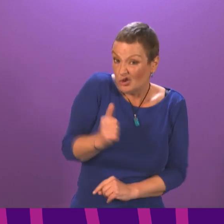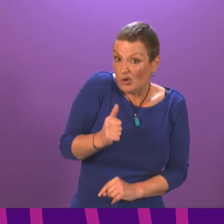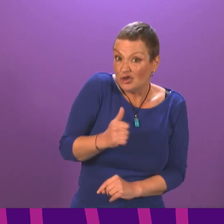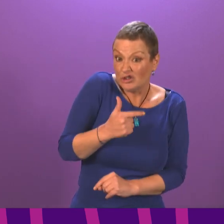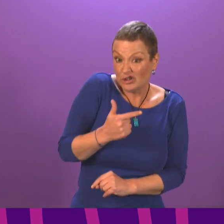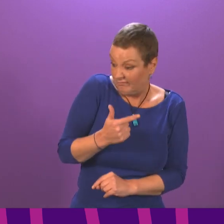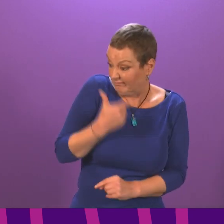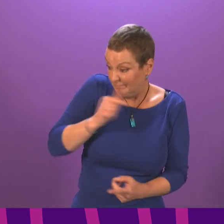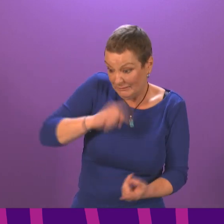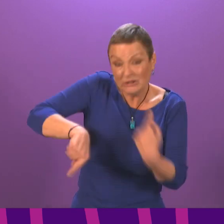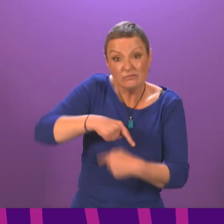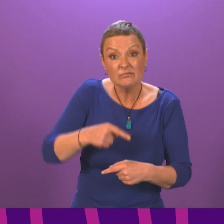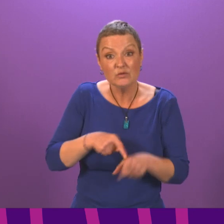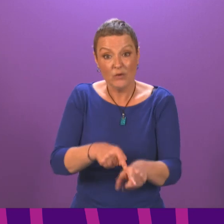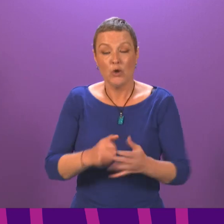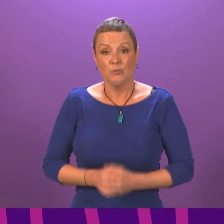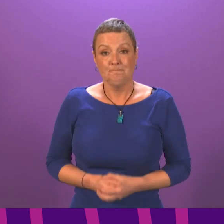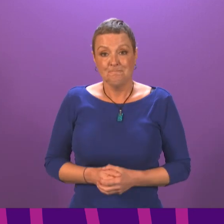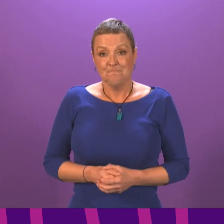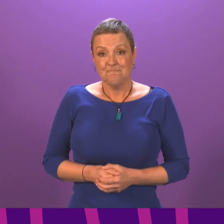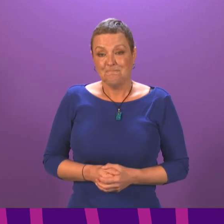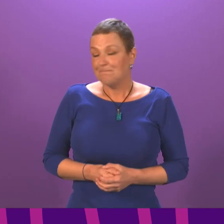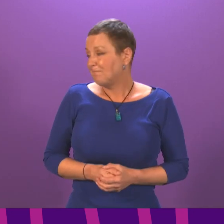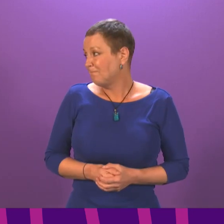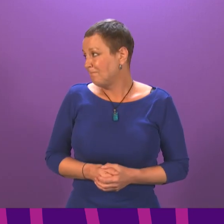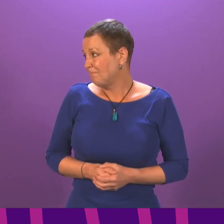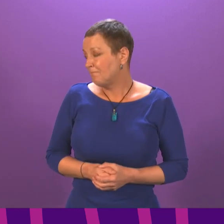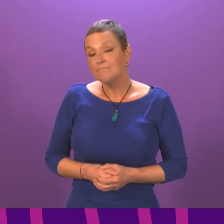The First Minister (Nicola Sturgeon): Annabelle Ewing has raised a very important